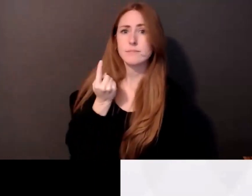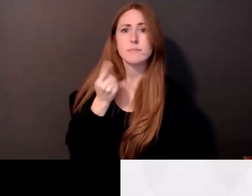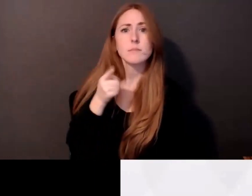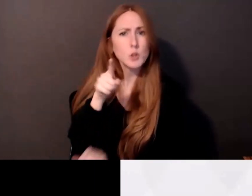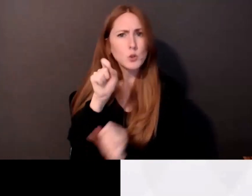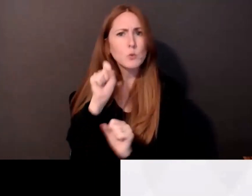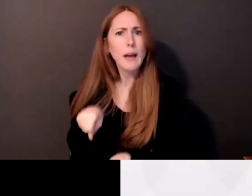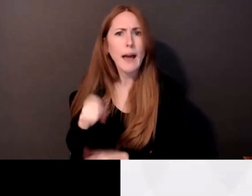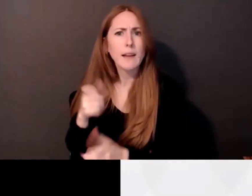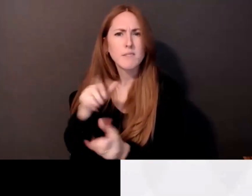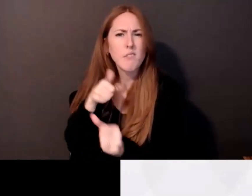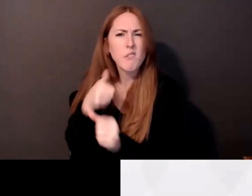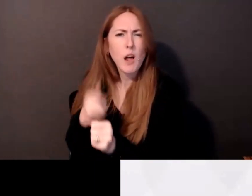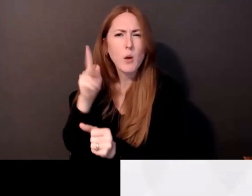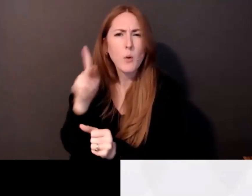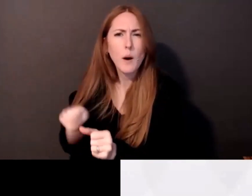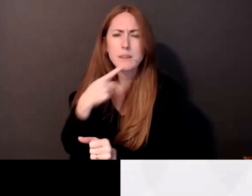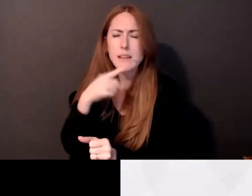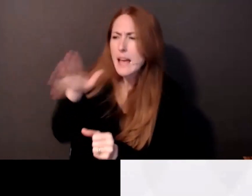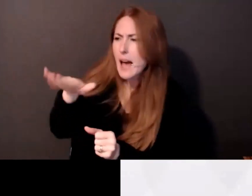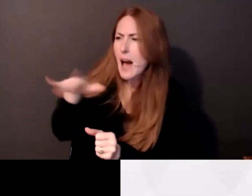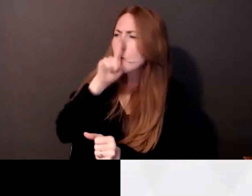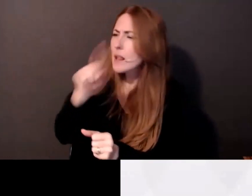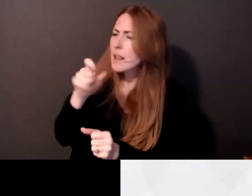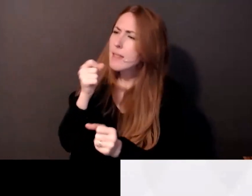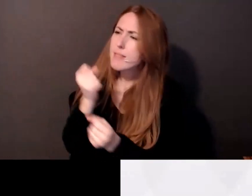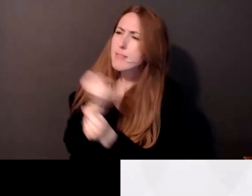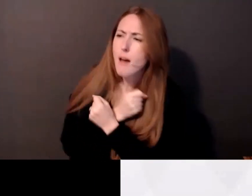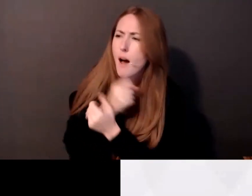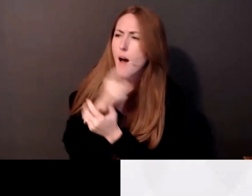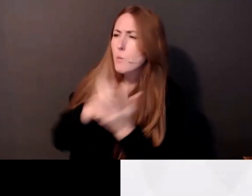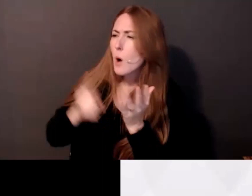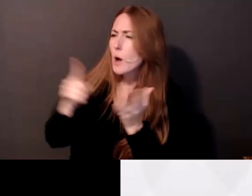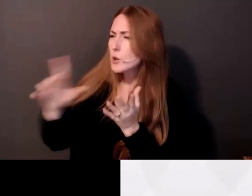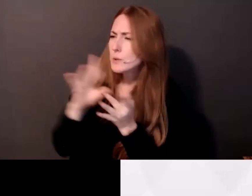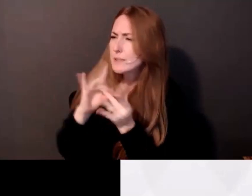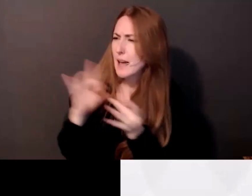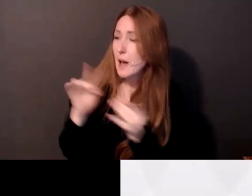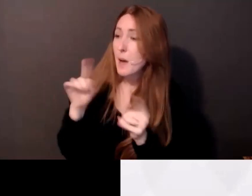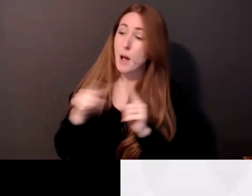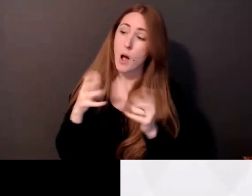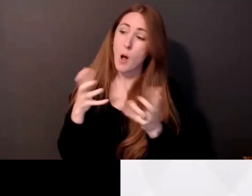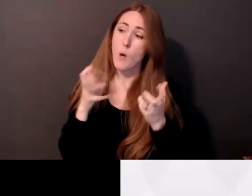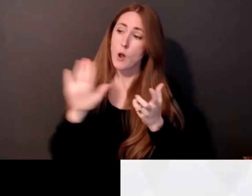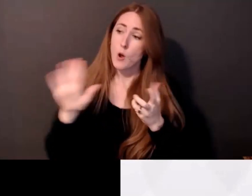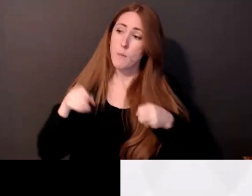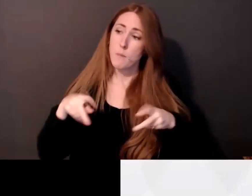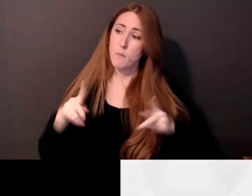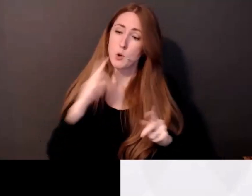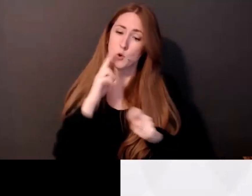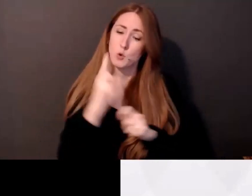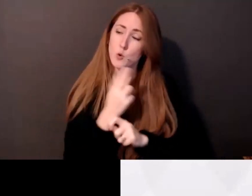Say, I really loved what you mentioned, but I would like your permission to be able to use that quote, let's say on our website.